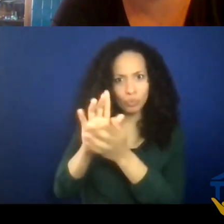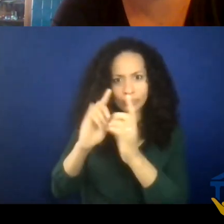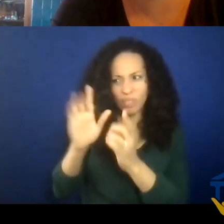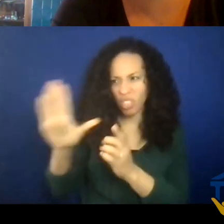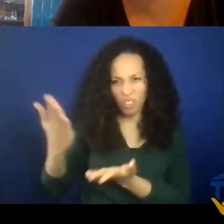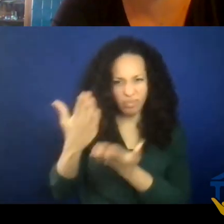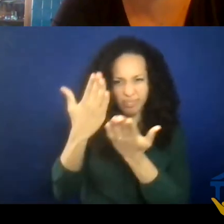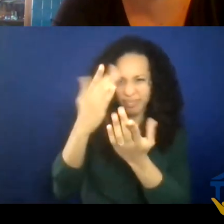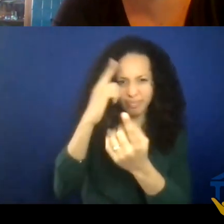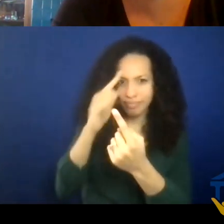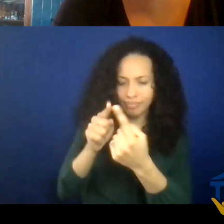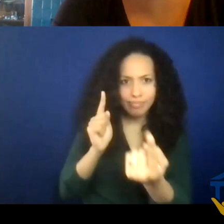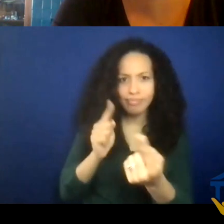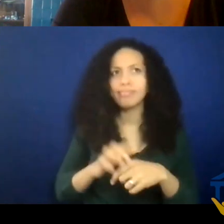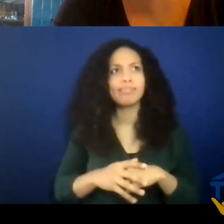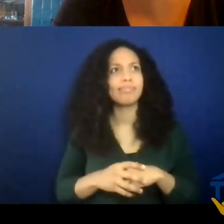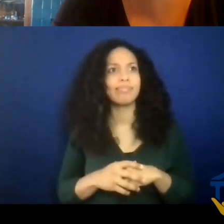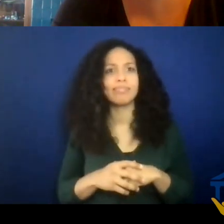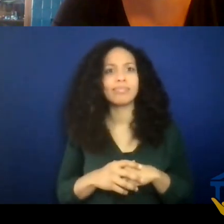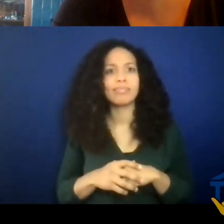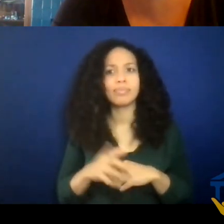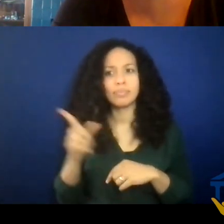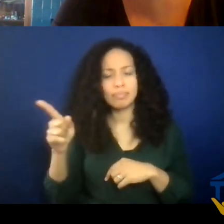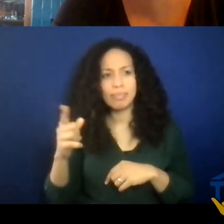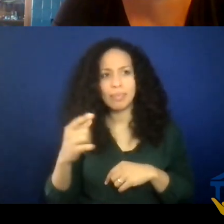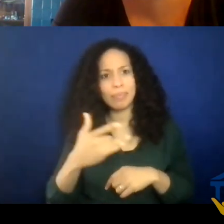whether or not they think your child is eligible for special education,